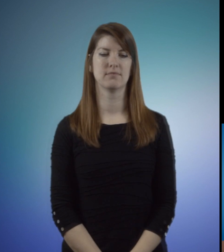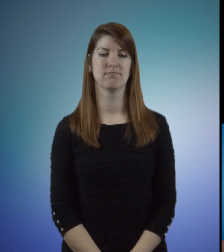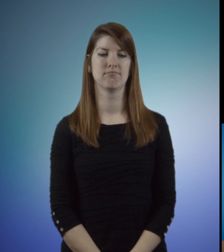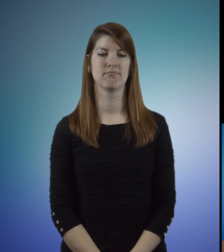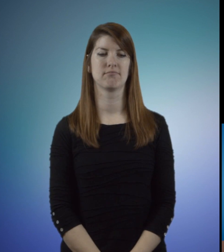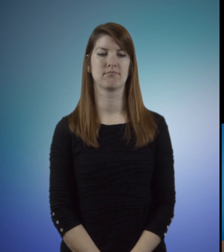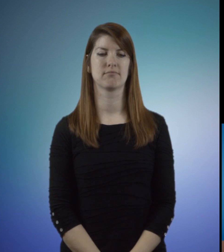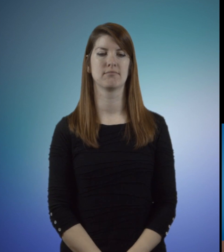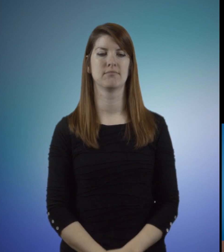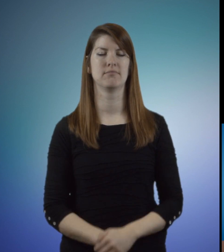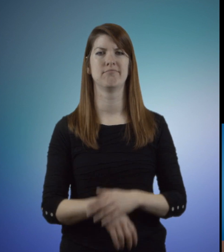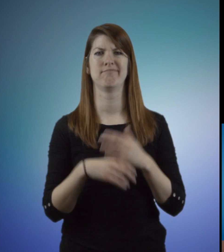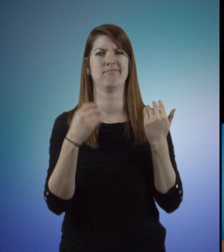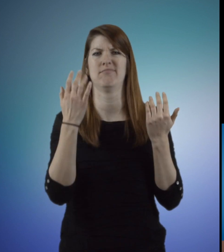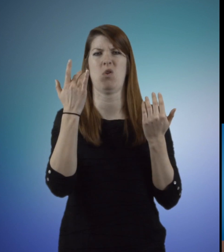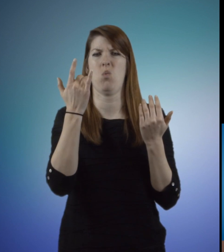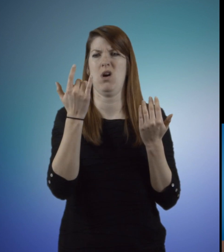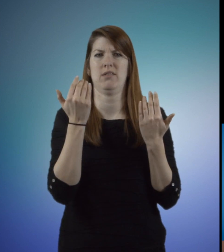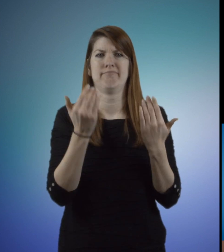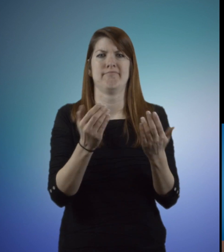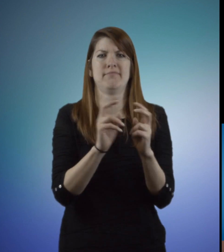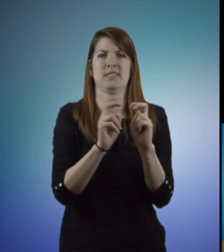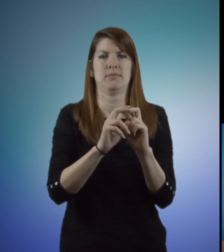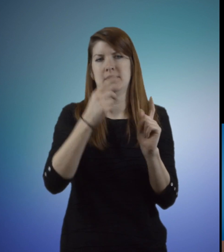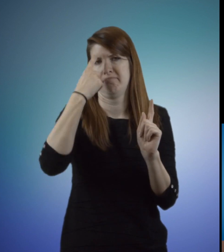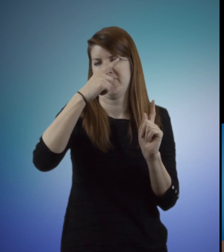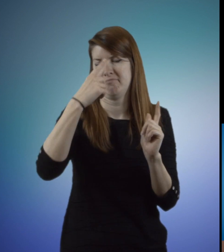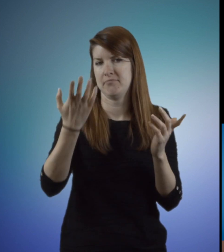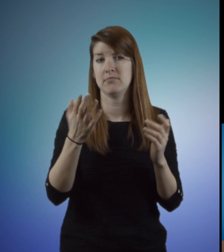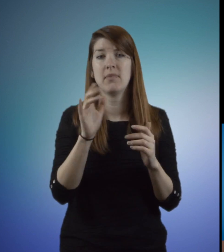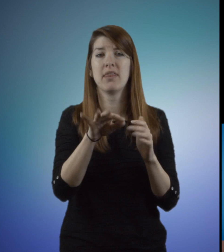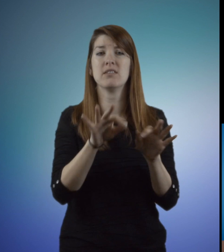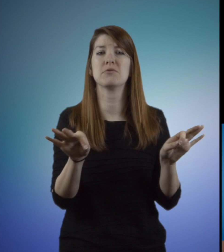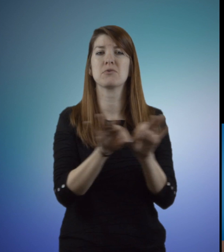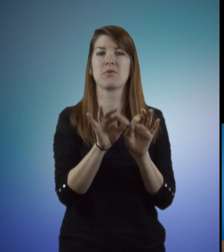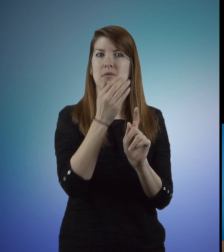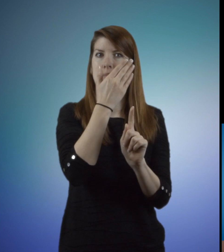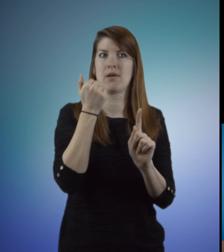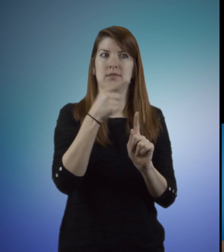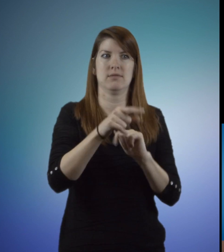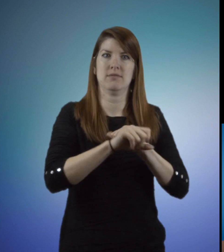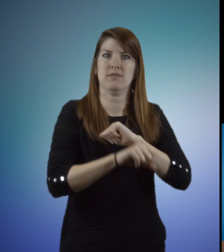Why should we assess? Assessment is critical because it is the foundation for eligibility,